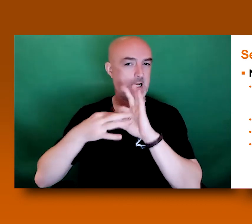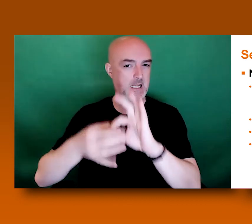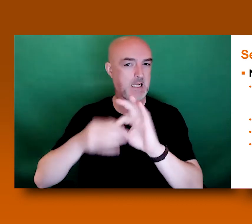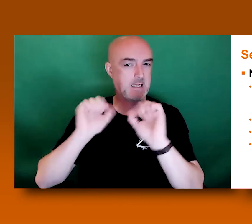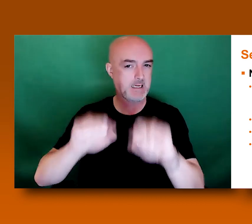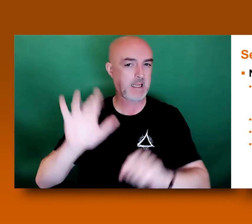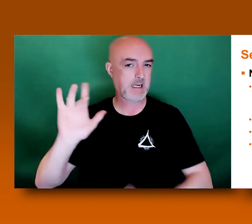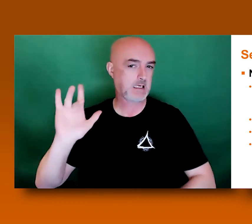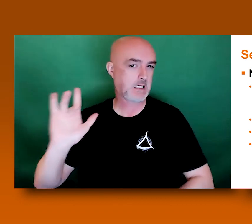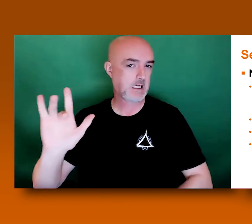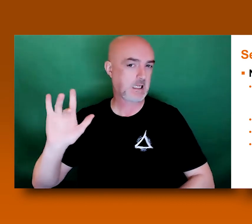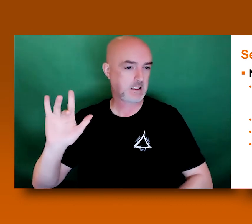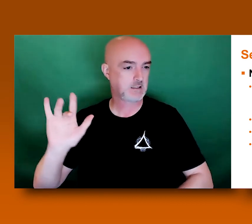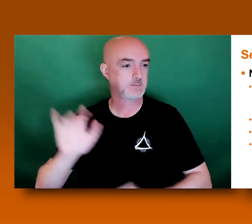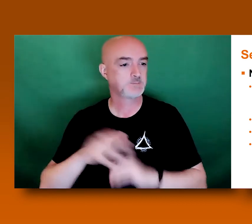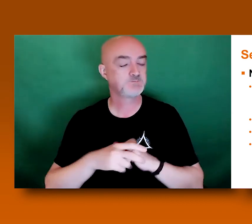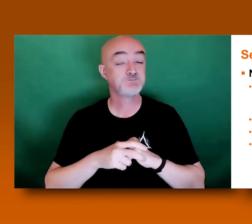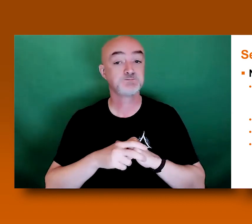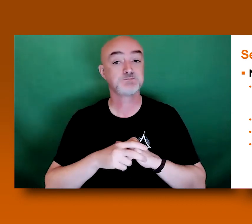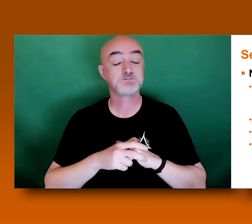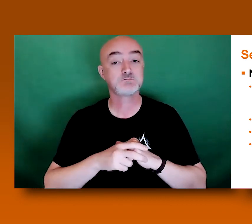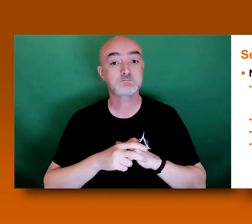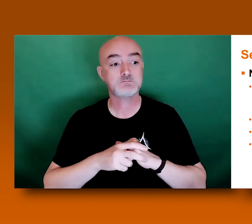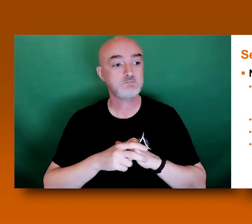So, there's a link there. If you're interested, you can click it and take a look.